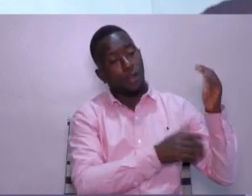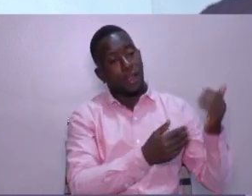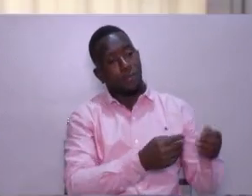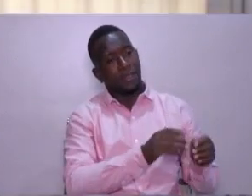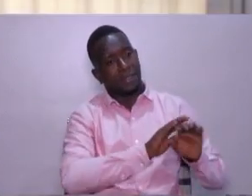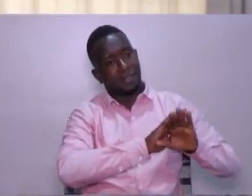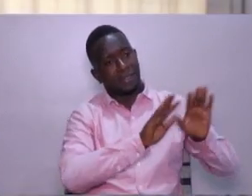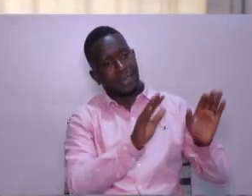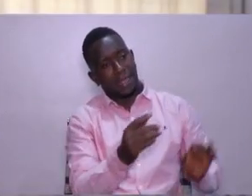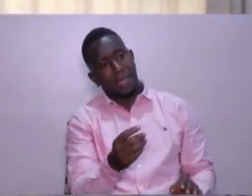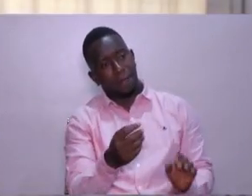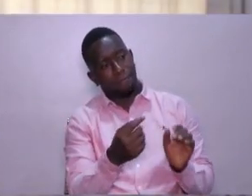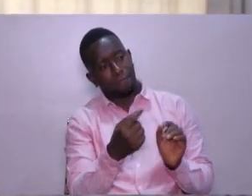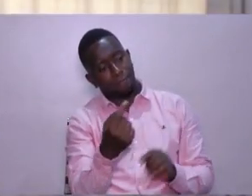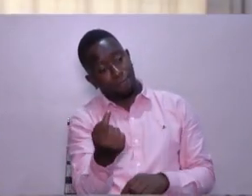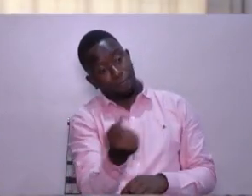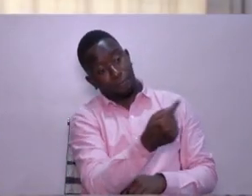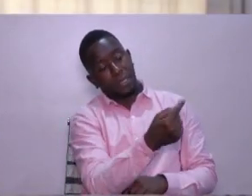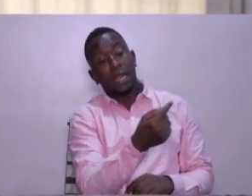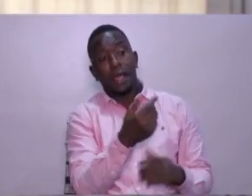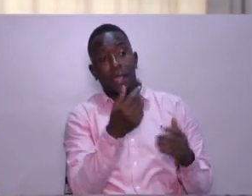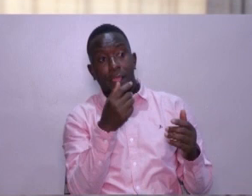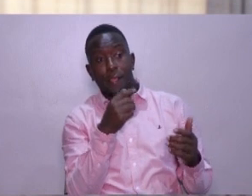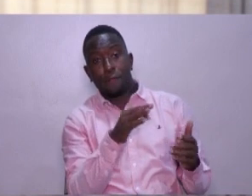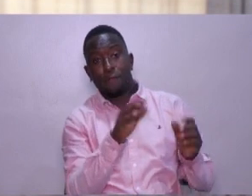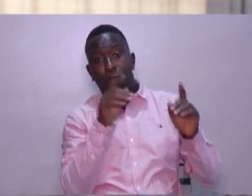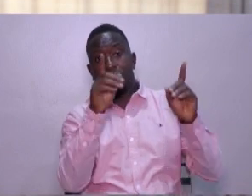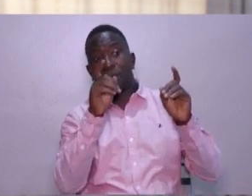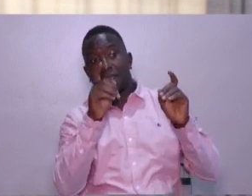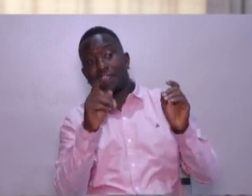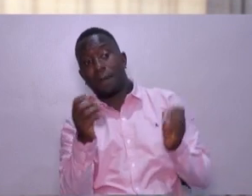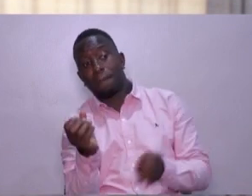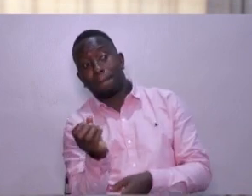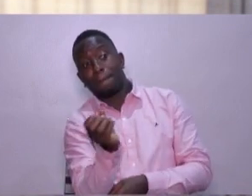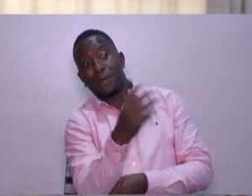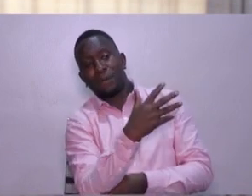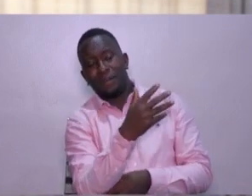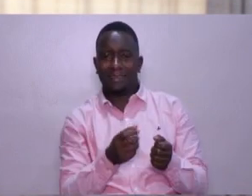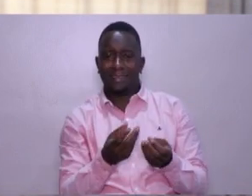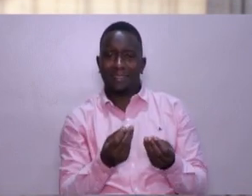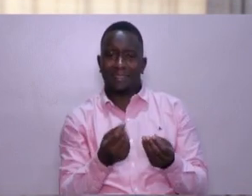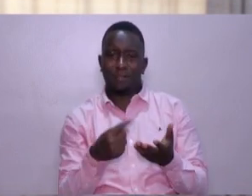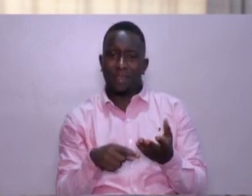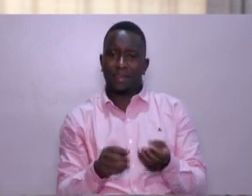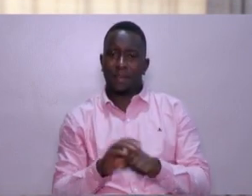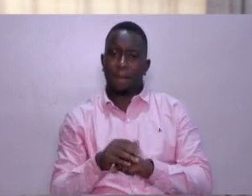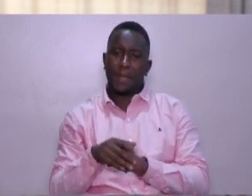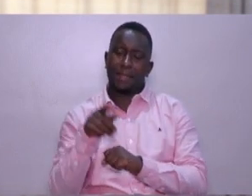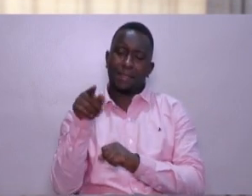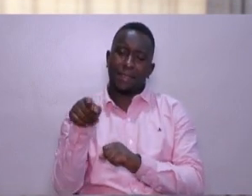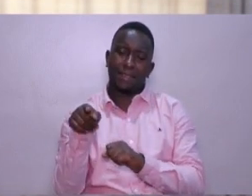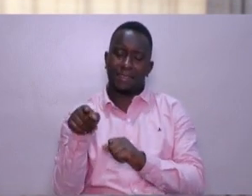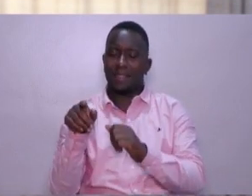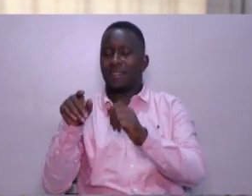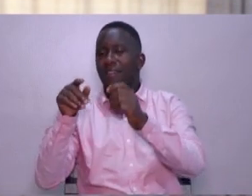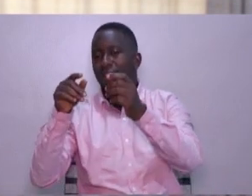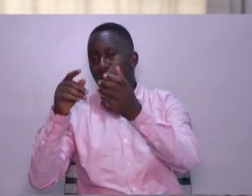so that if the picture is given then you are able to create so if it is a nerve you are telling them to develop